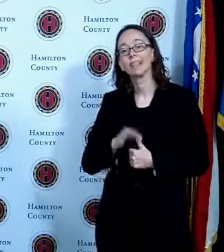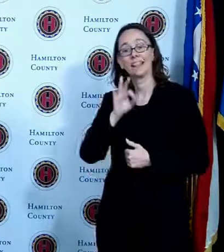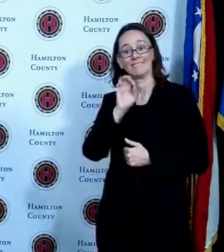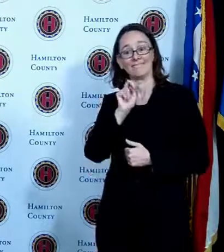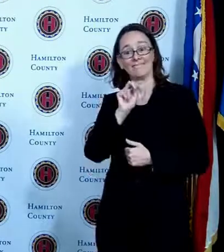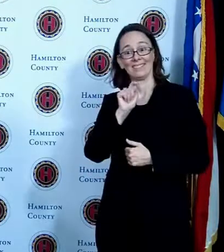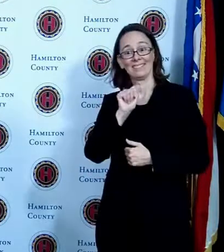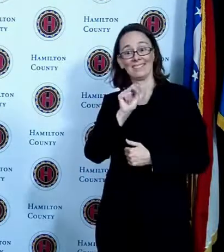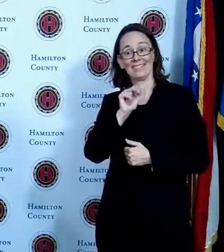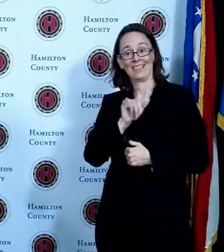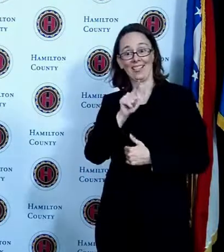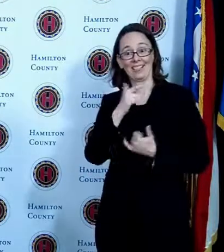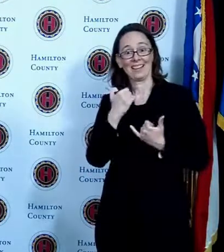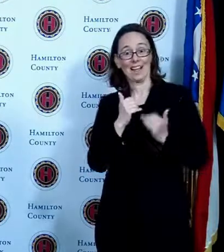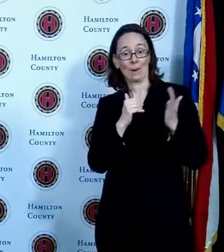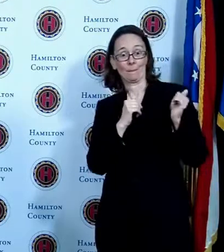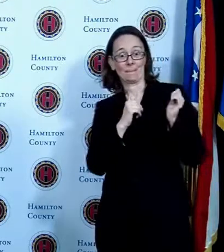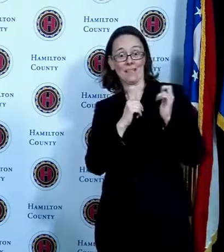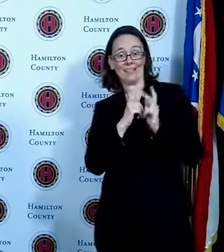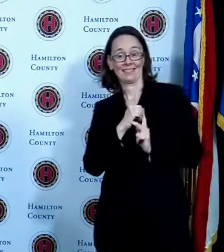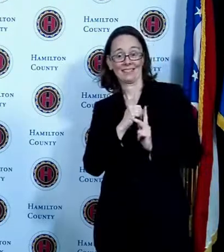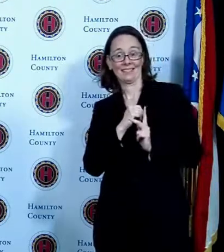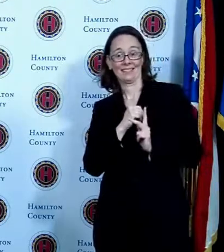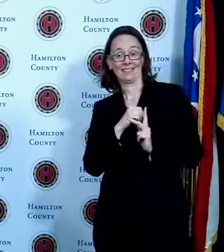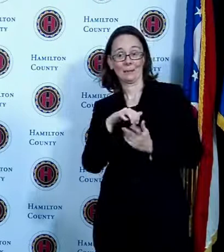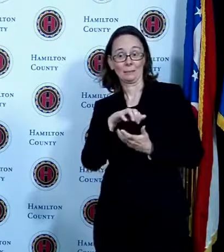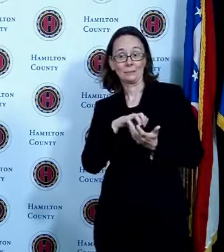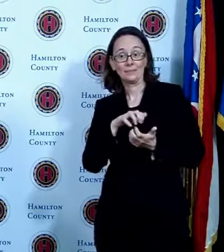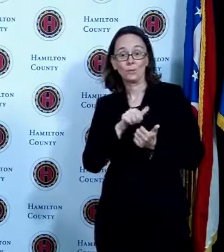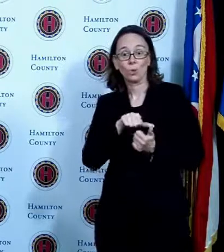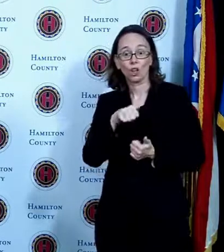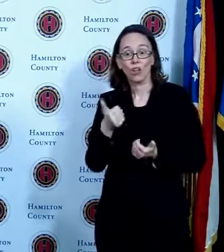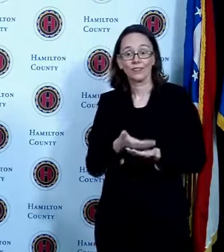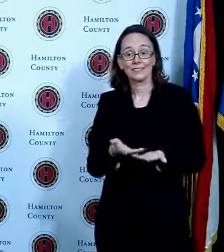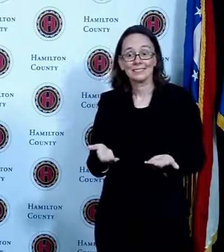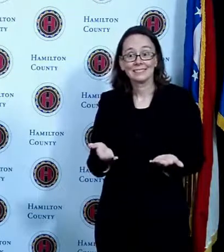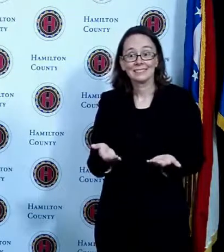when I was growing up people used to tell me don't use drugs because the